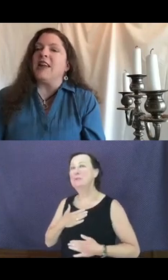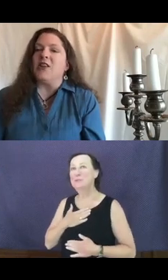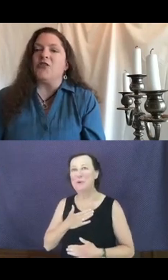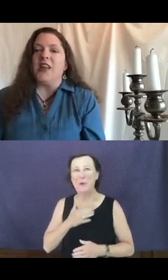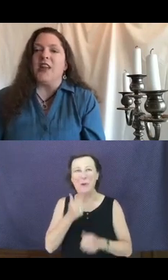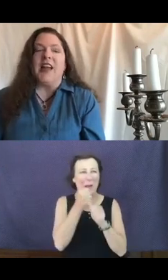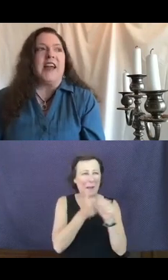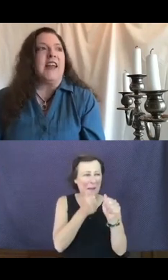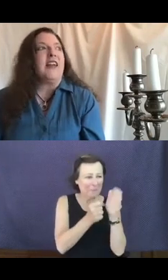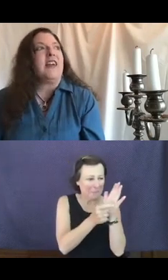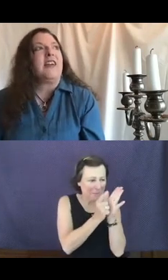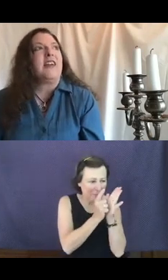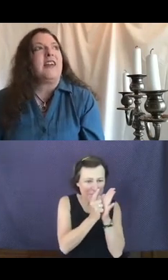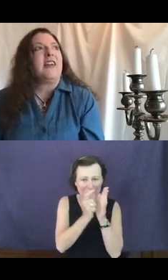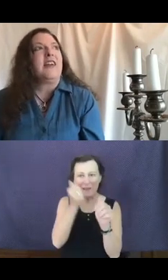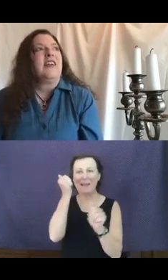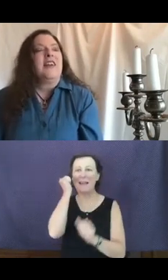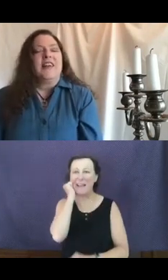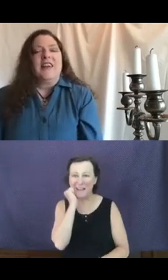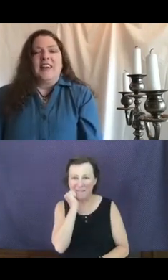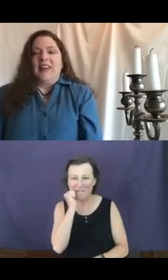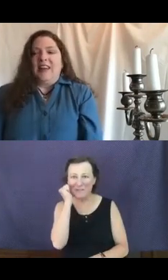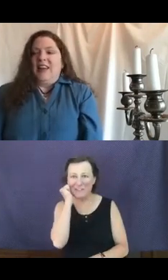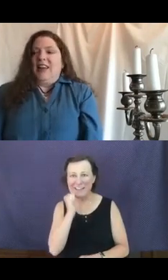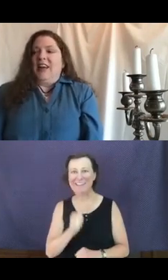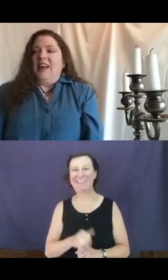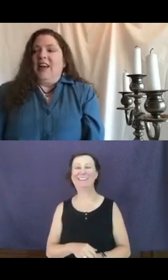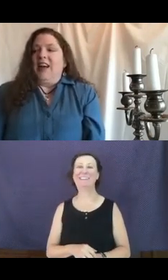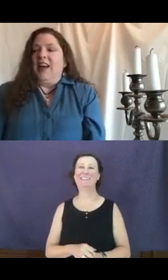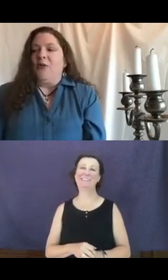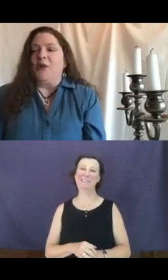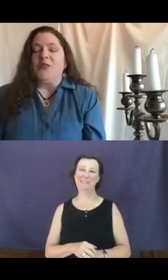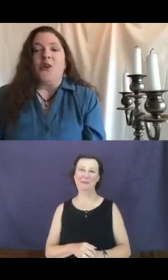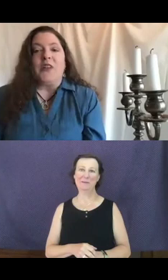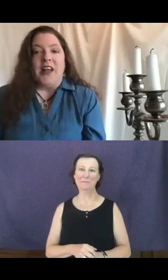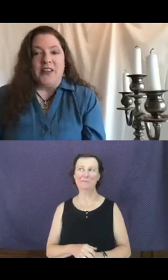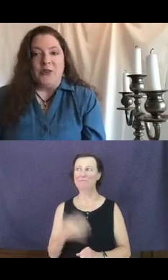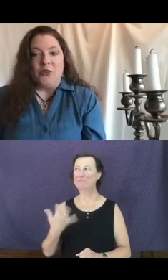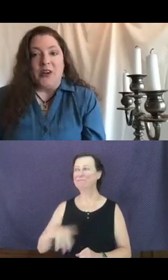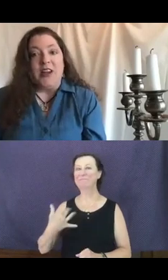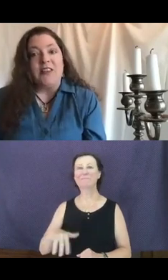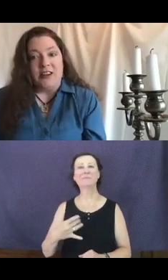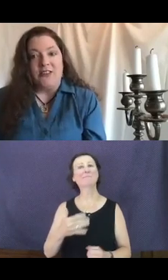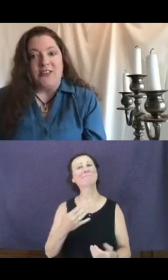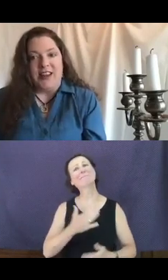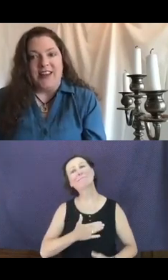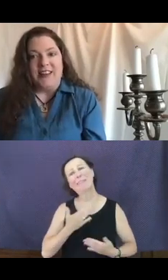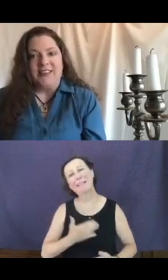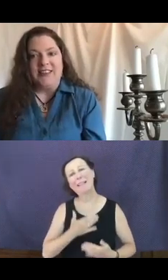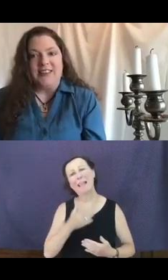each day. We are so glad that you joined us here today